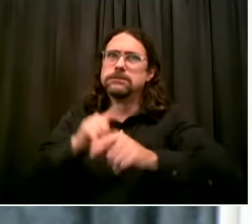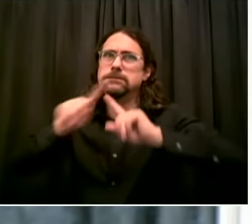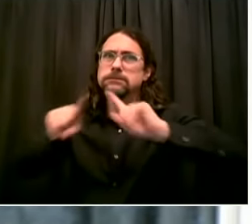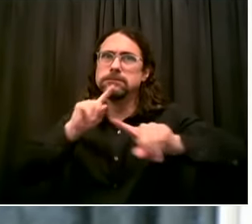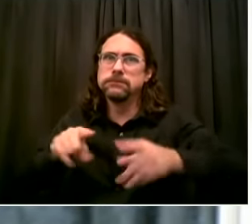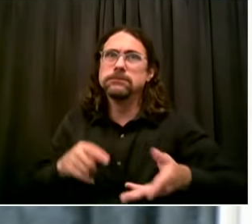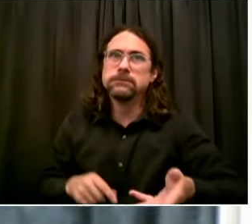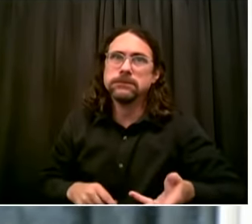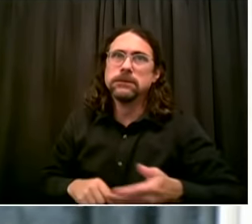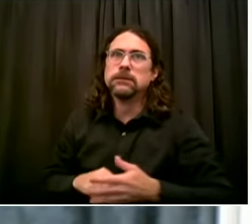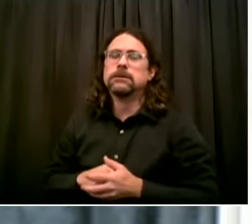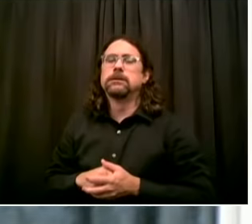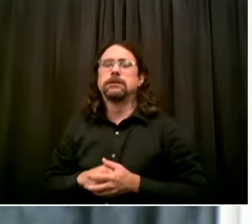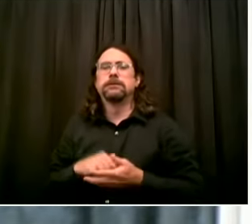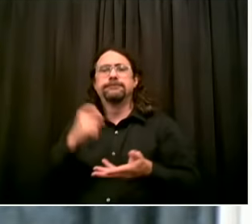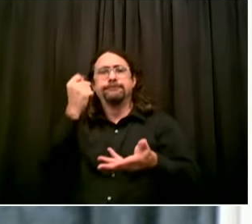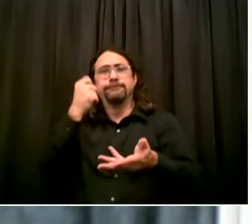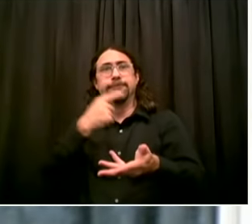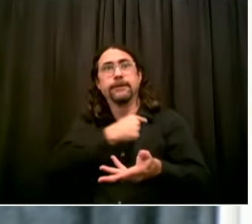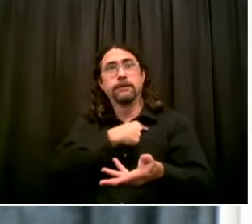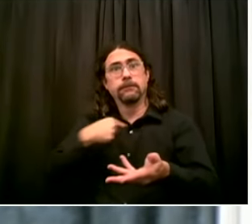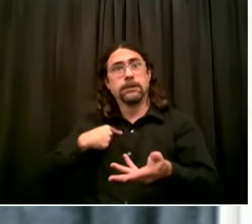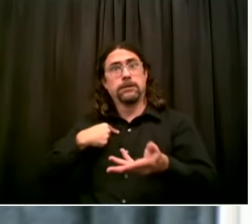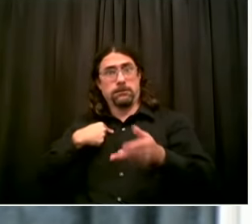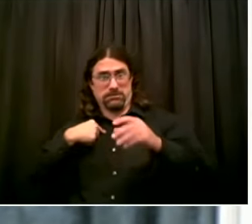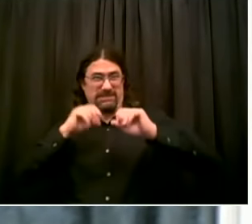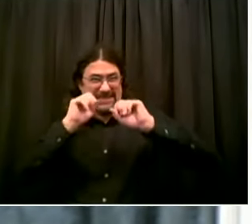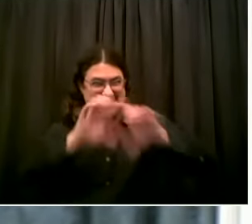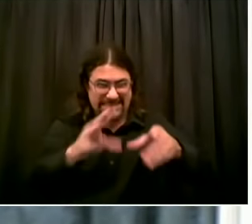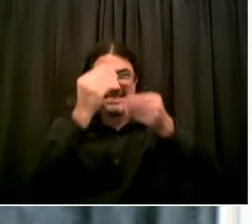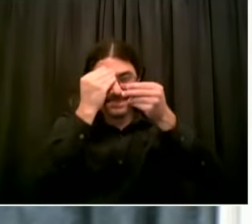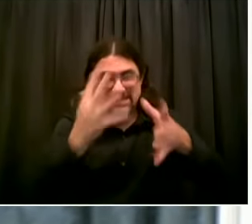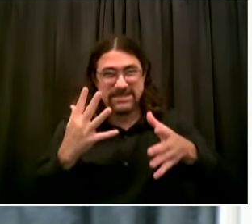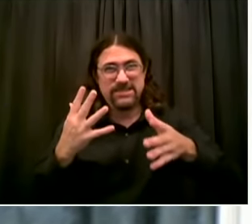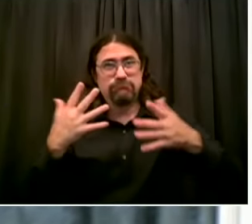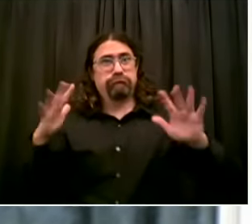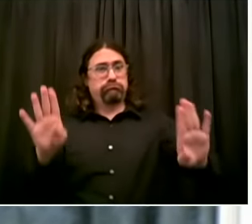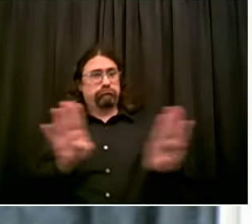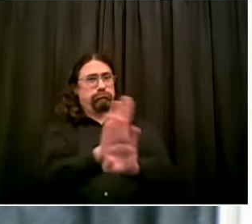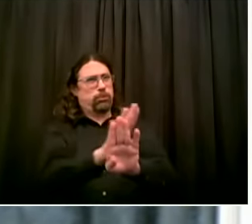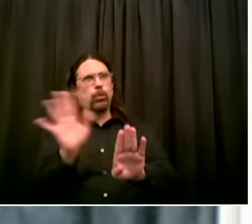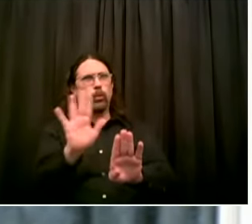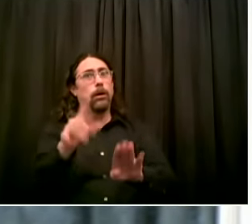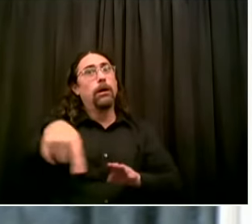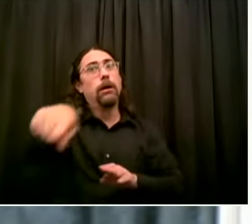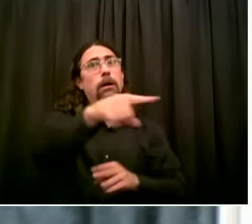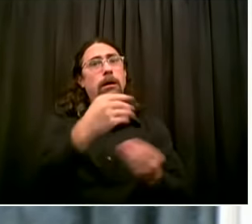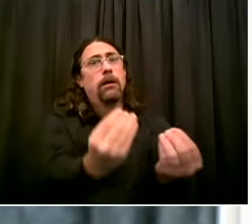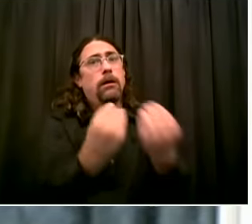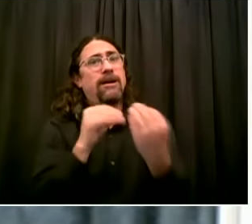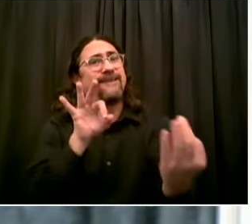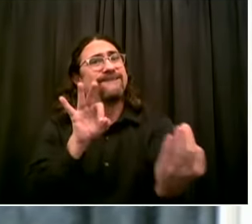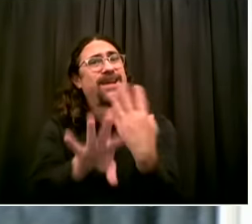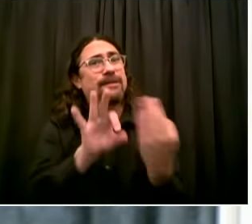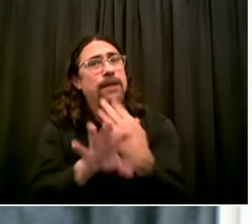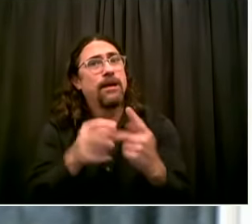COVID-19 IN THE ZIP CODES IN BROOKLYN AND QUEENS. THE HEALTH DEPARTMENT IS MAKNIG VEER Y EFOFRT TO ADDRESS WHAT IS HAPPENING IN